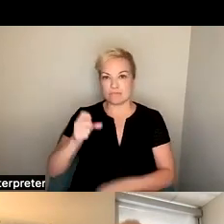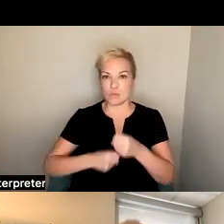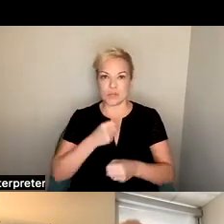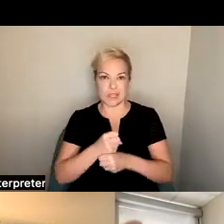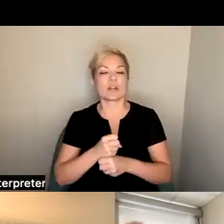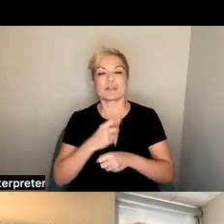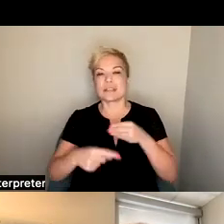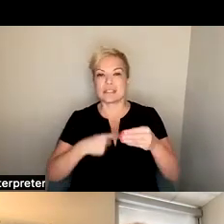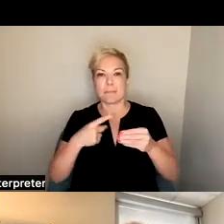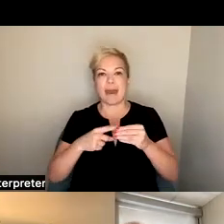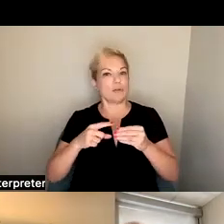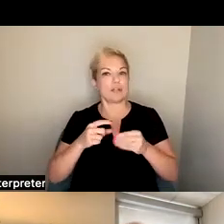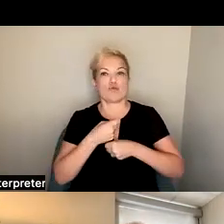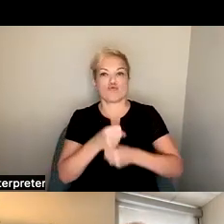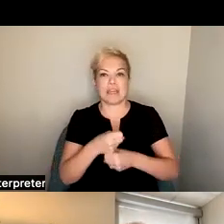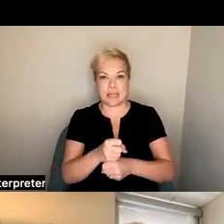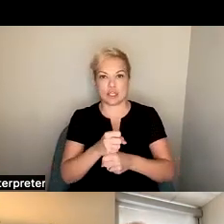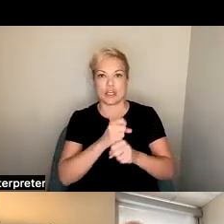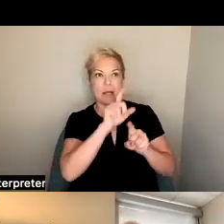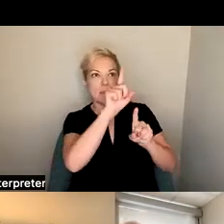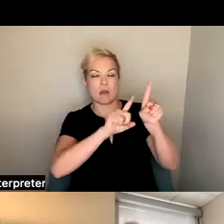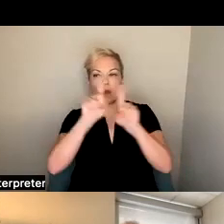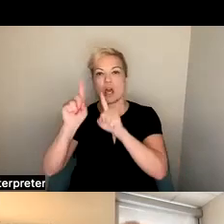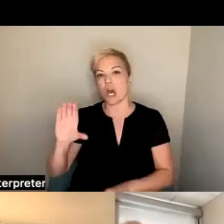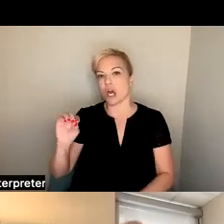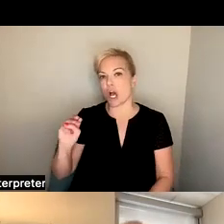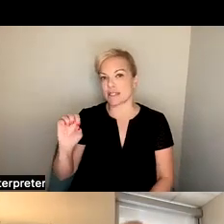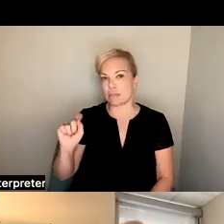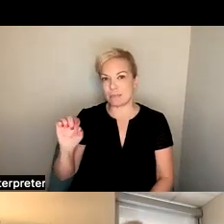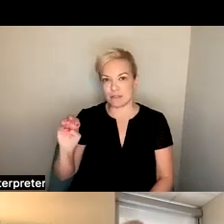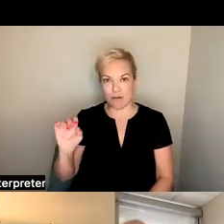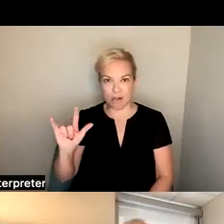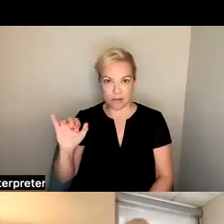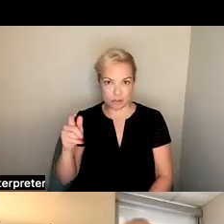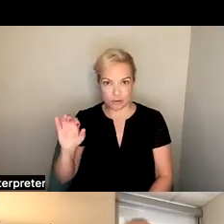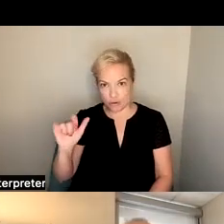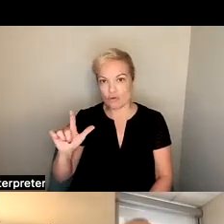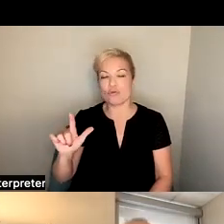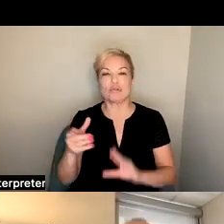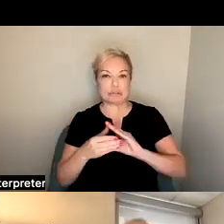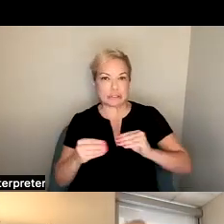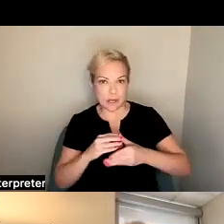narrative, there's roughly 39 versions, the last time I counted about it- a year ago